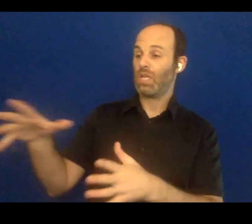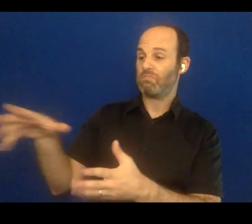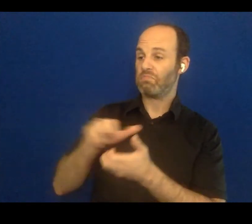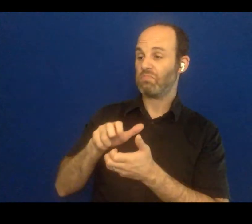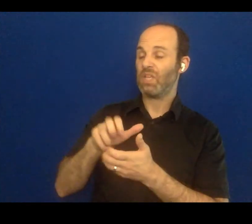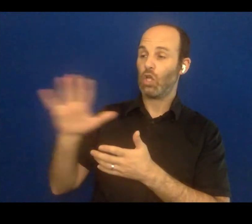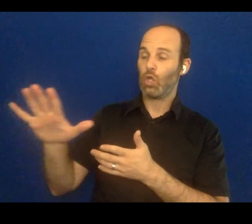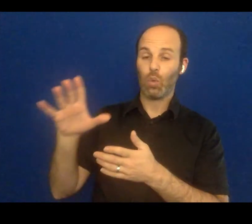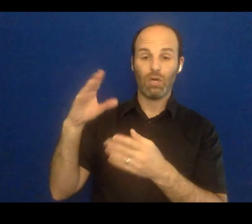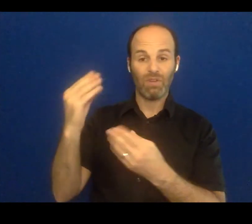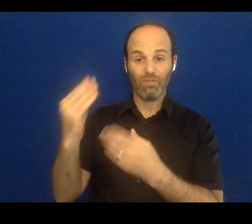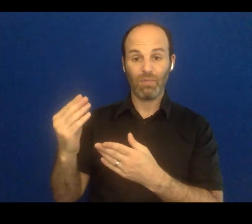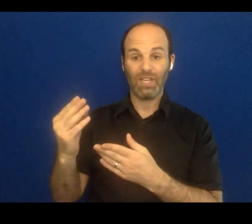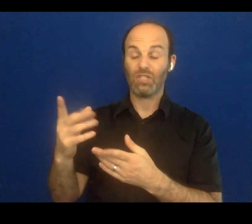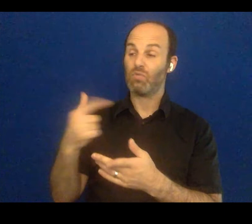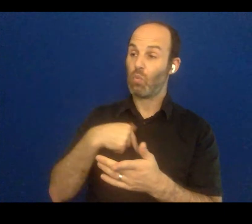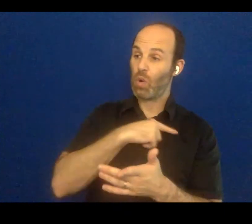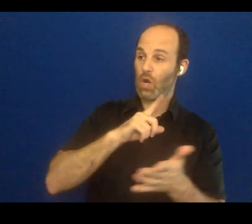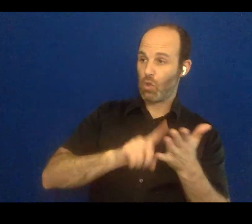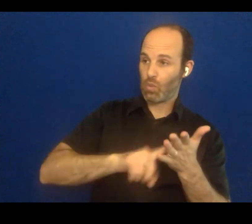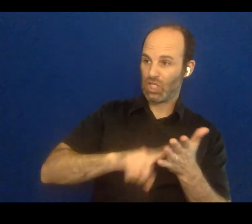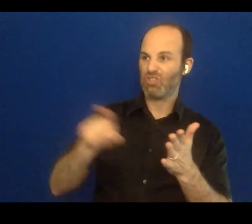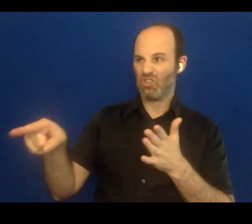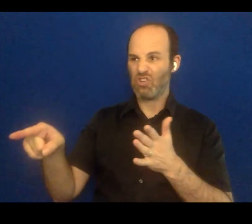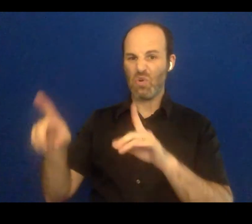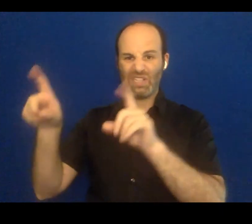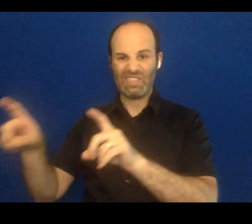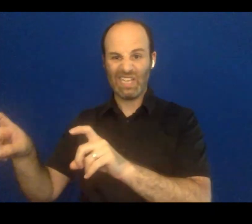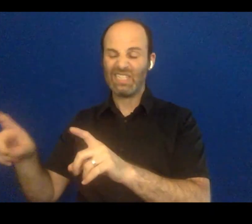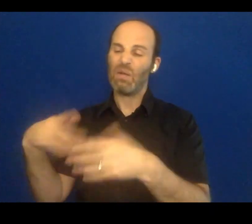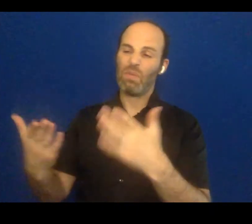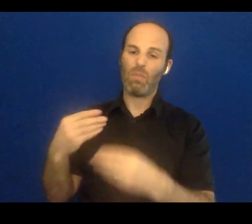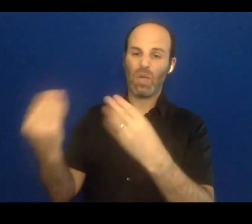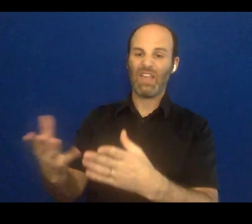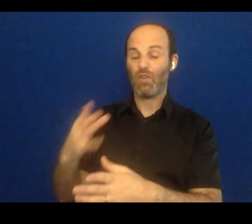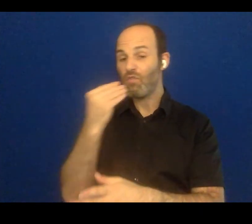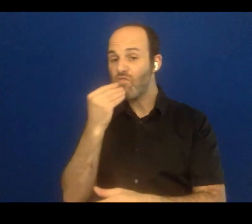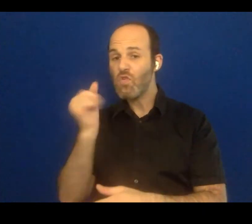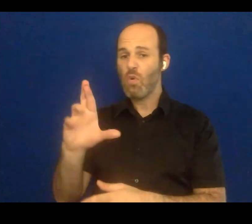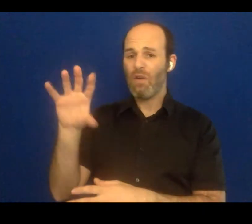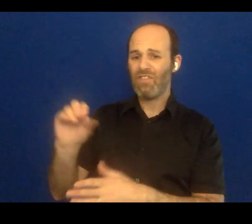YOUR DATA, WE COME IN AS RESEARCHERS AND GIVE YOU 50 BUCKS OR FOOD AND THAT IS IT. THAT IS ALL.